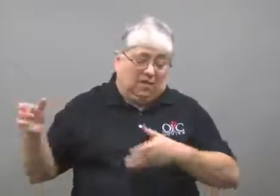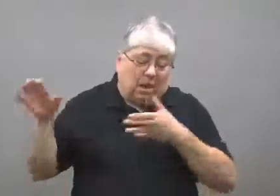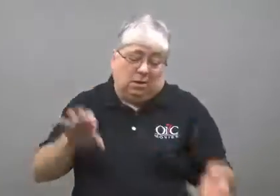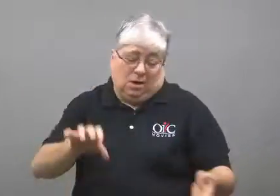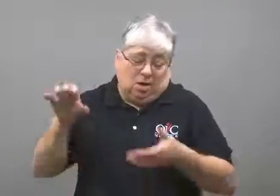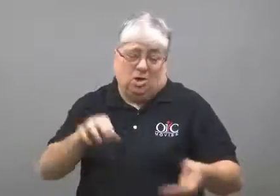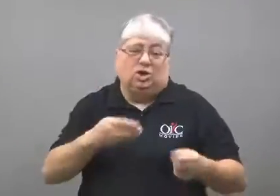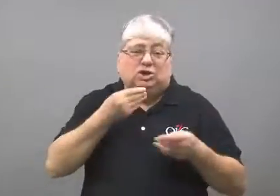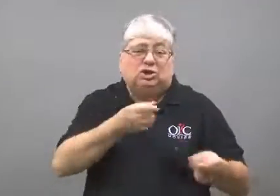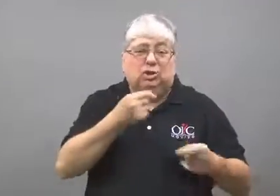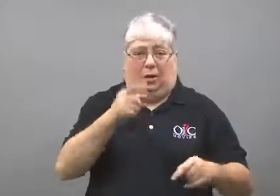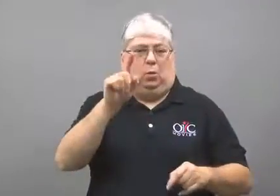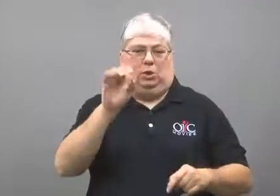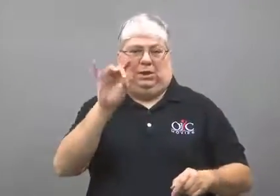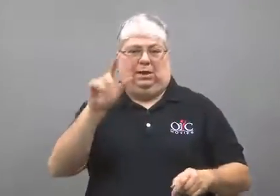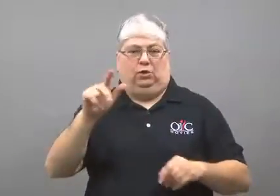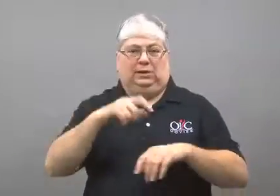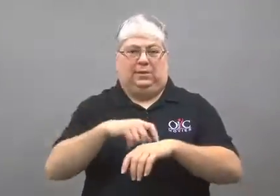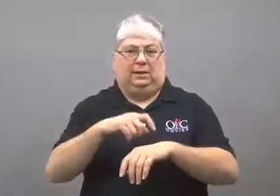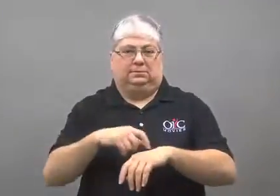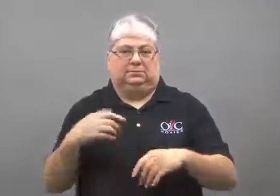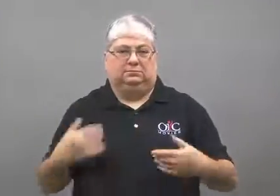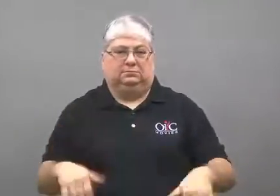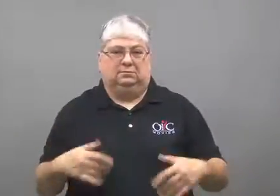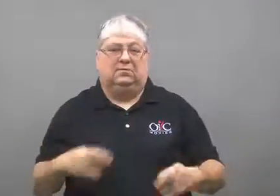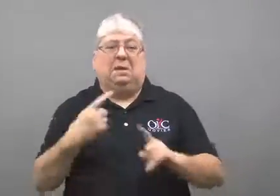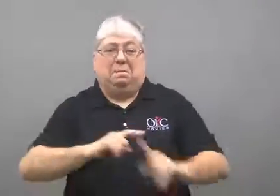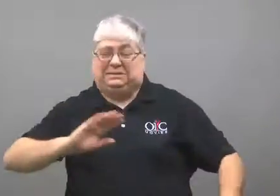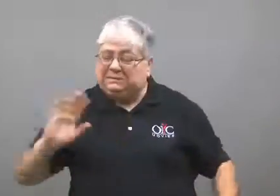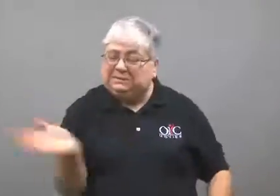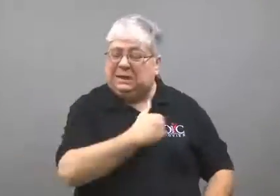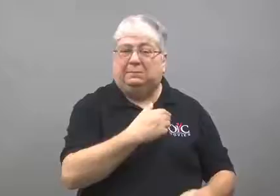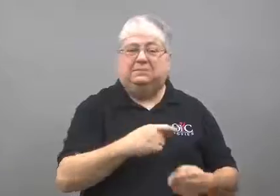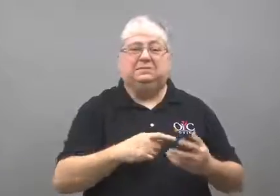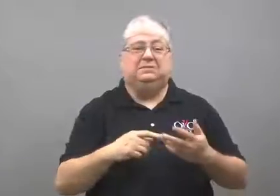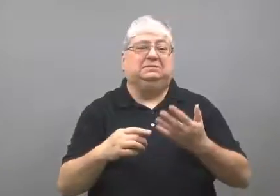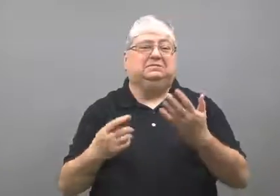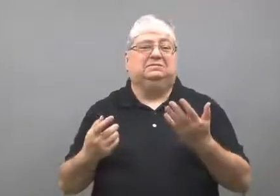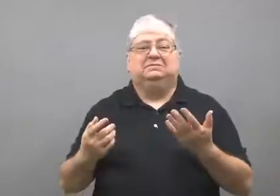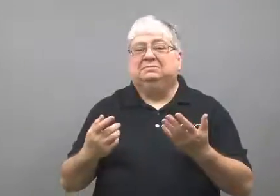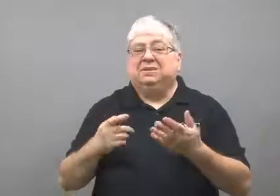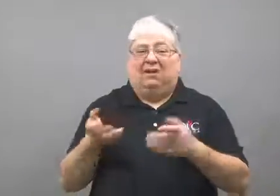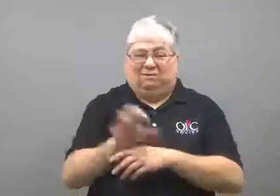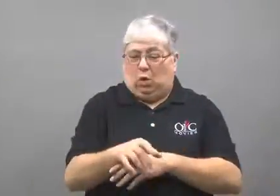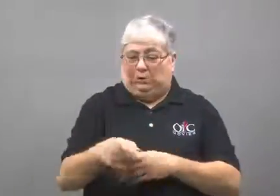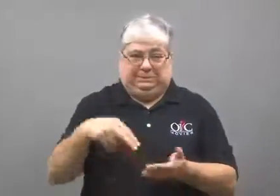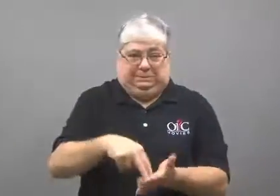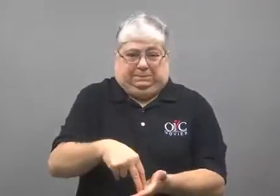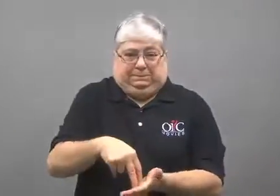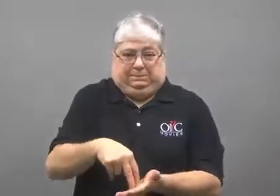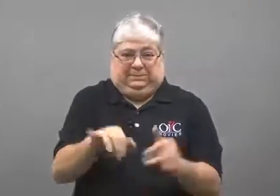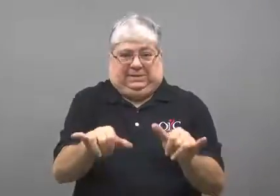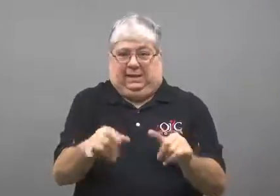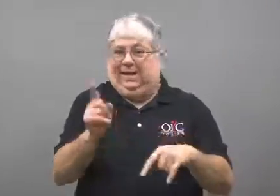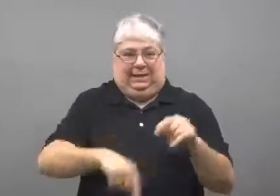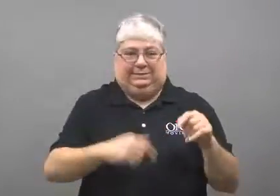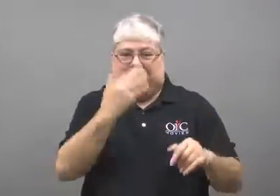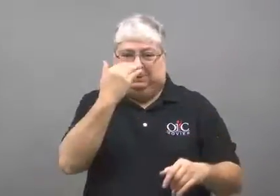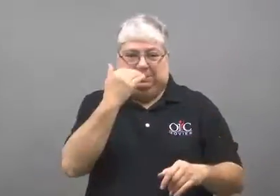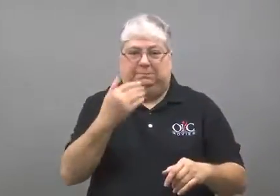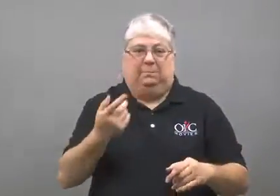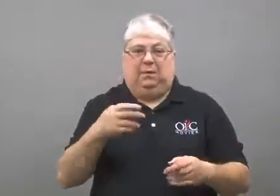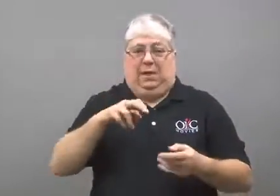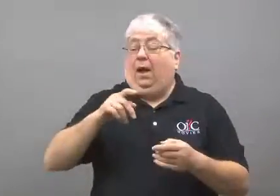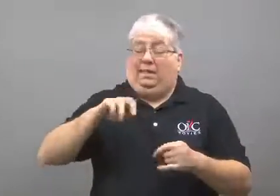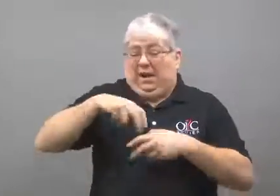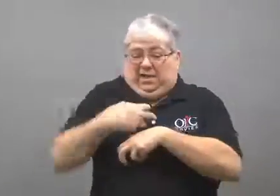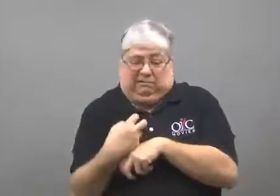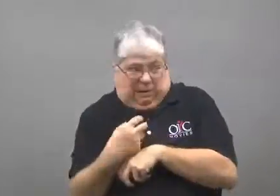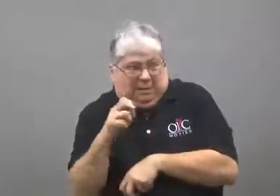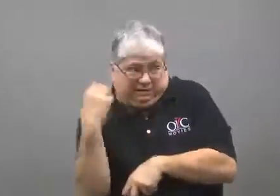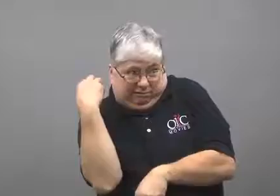He was waterboarded 183 times. He was slapped, and forced to stand and not allowed to sleep.